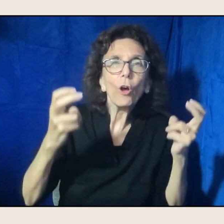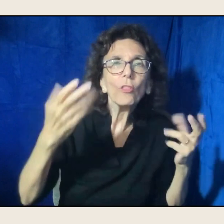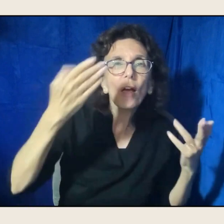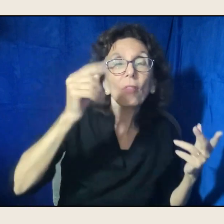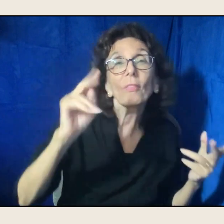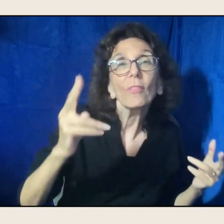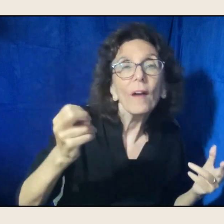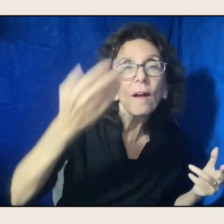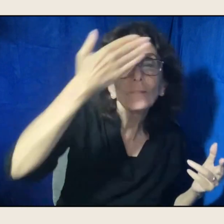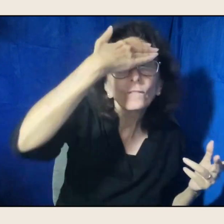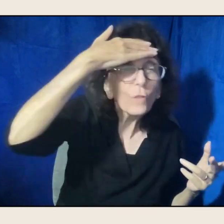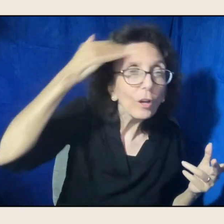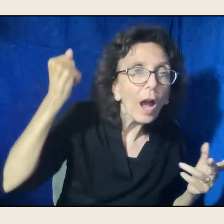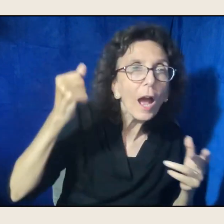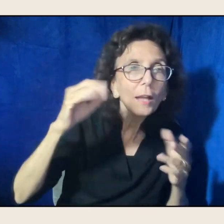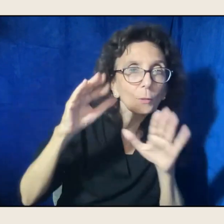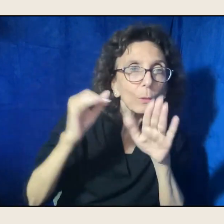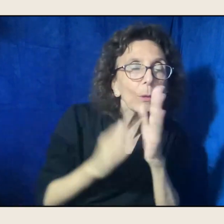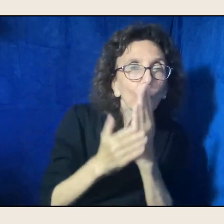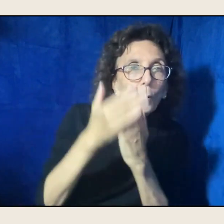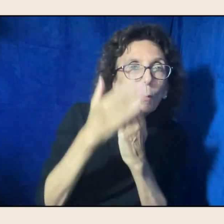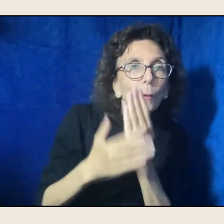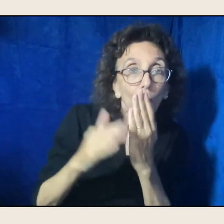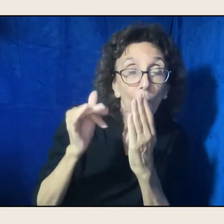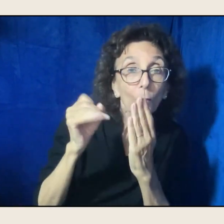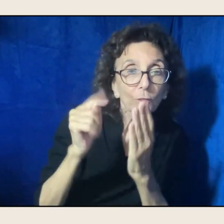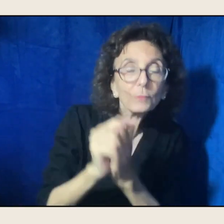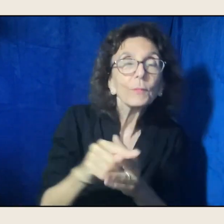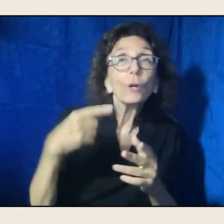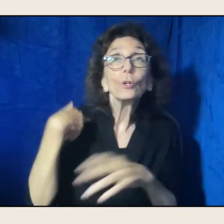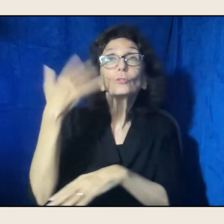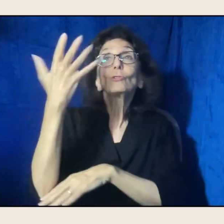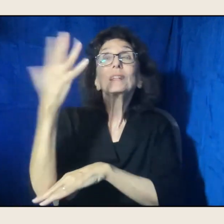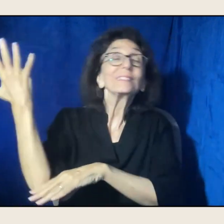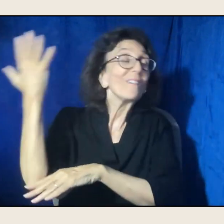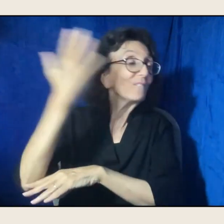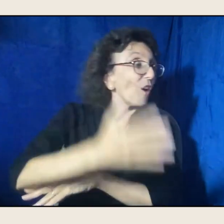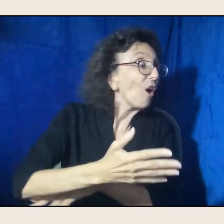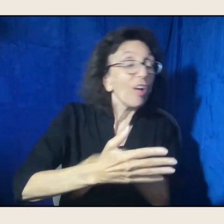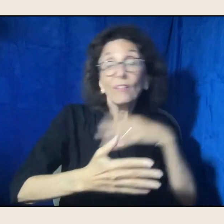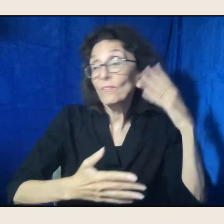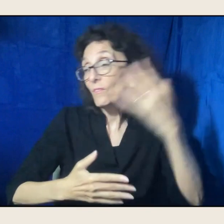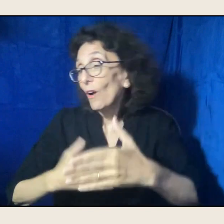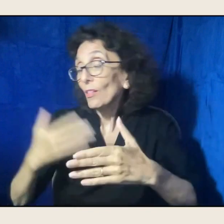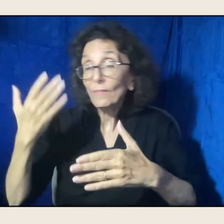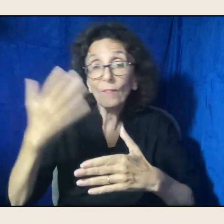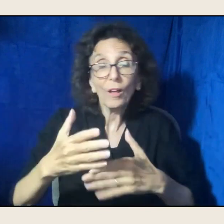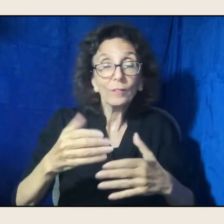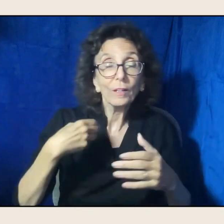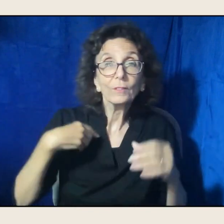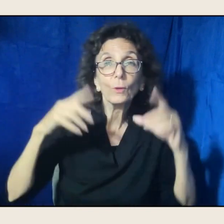had fallen into the bank of the river. And so, you know, the images are at the top of the screen,